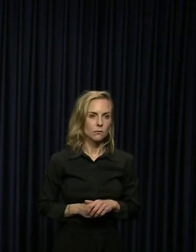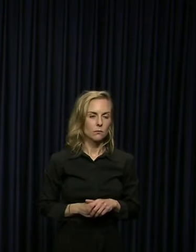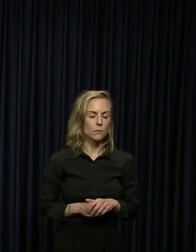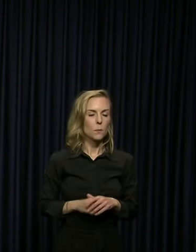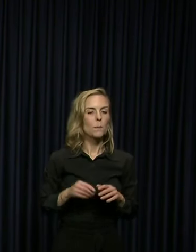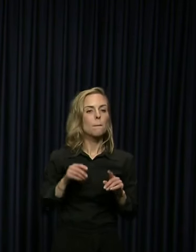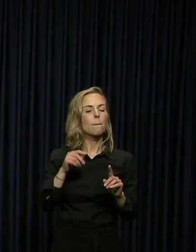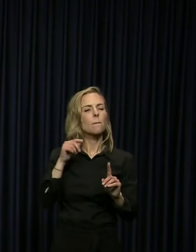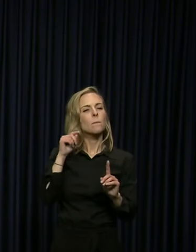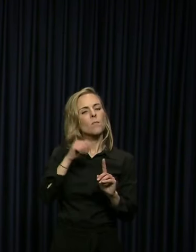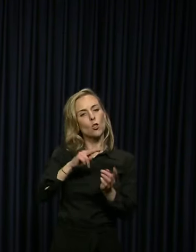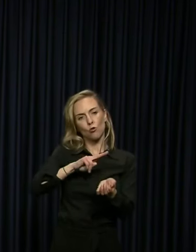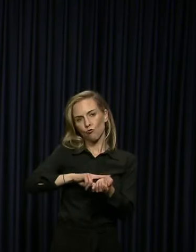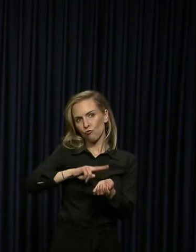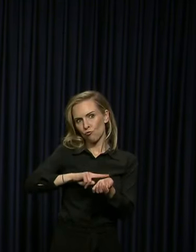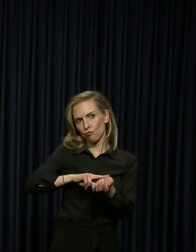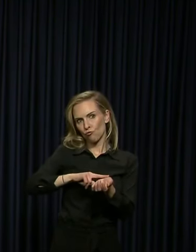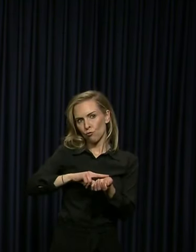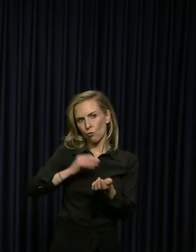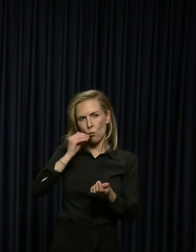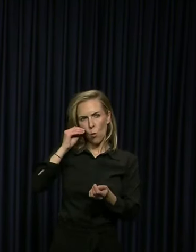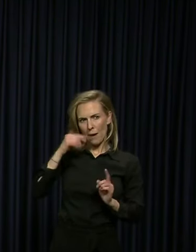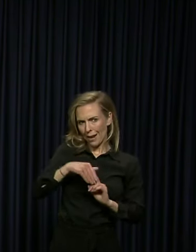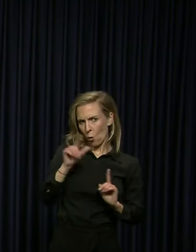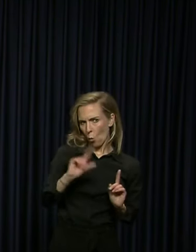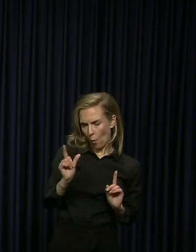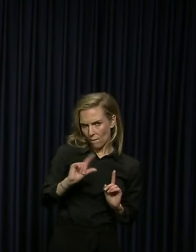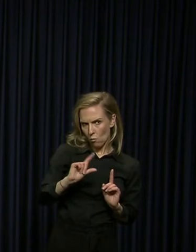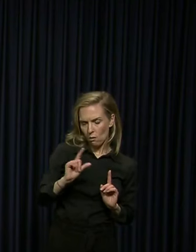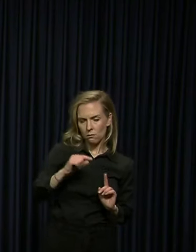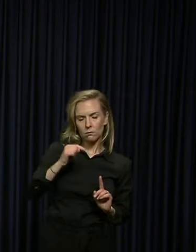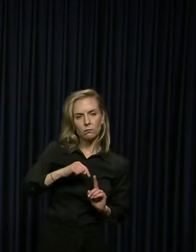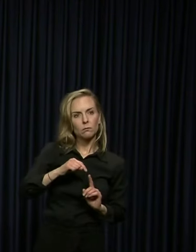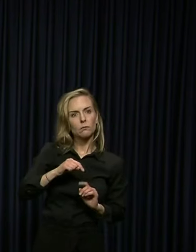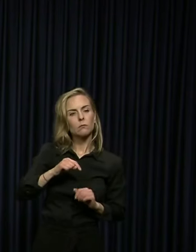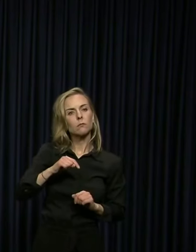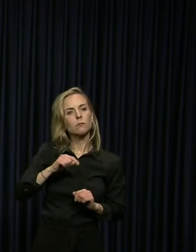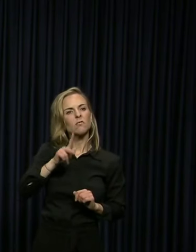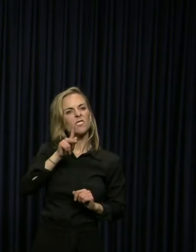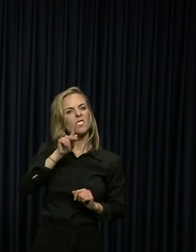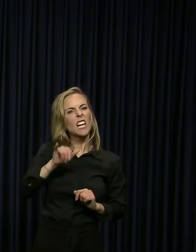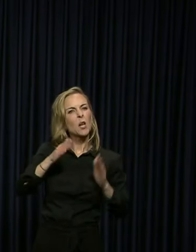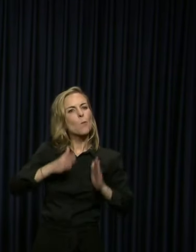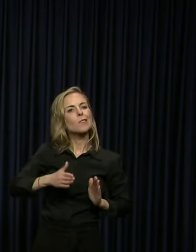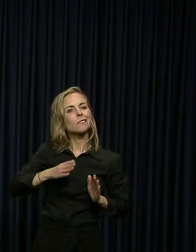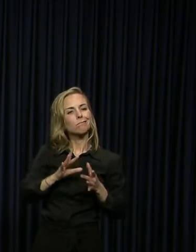GO BACK TO SHELBY.